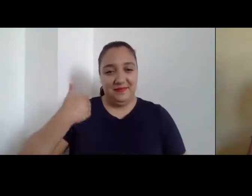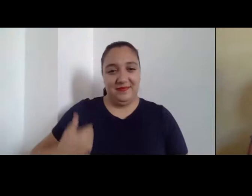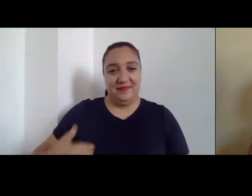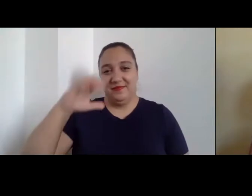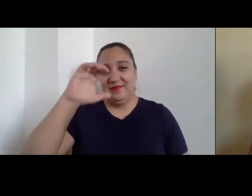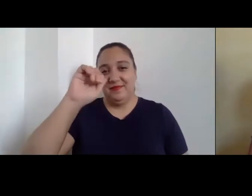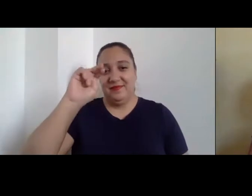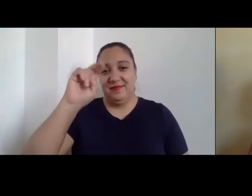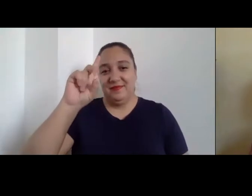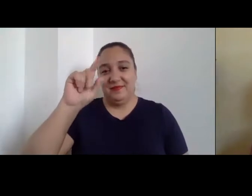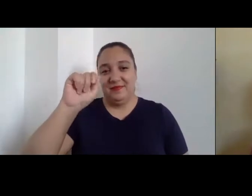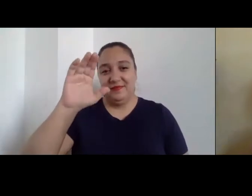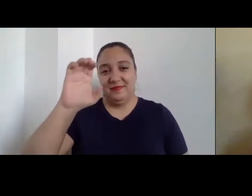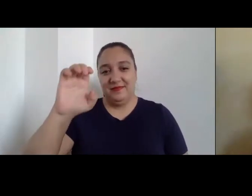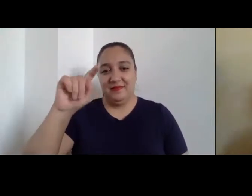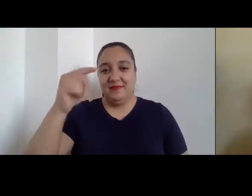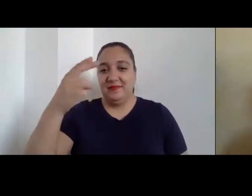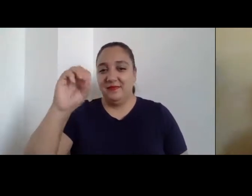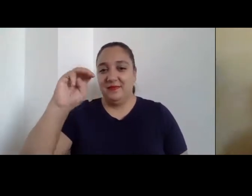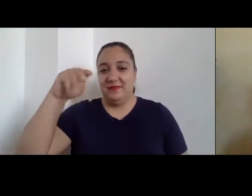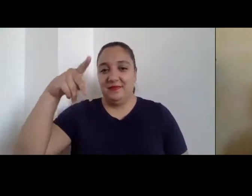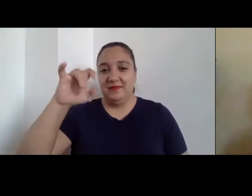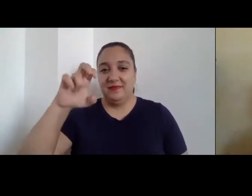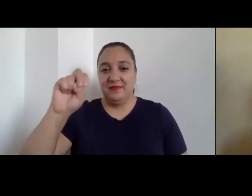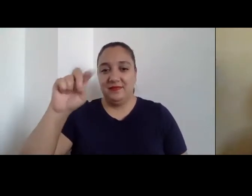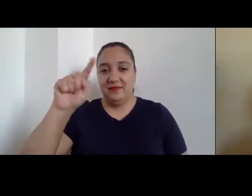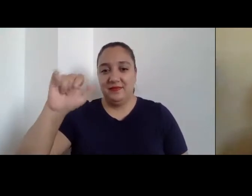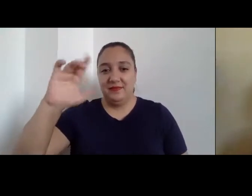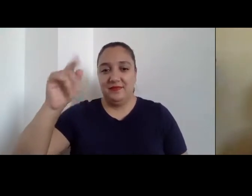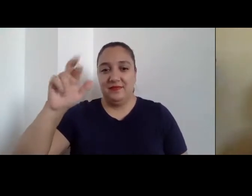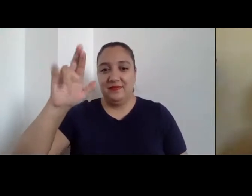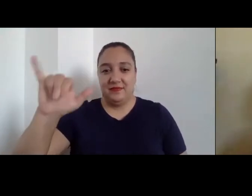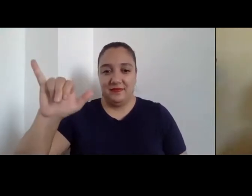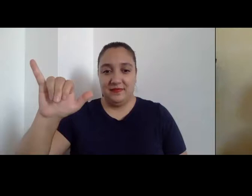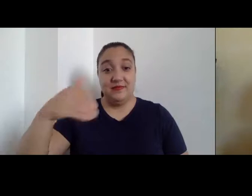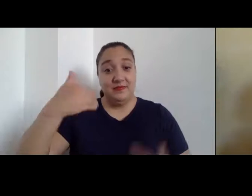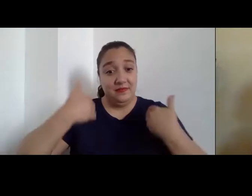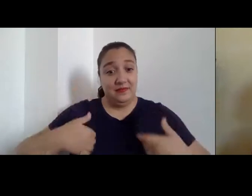Thompson-Zachery, manage of Justice, Equity, and Inclusion initiatives at Dance/NYC. My